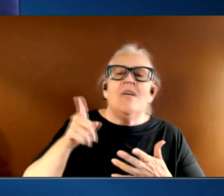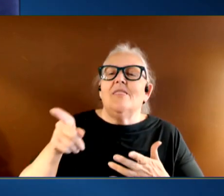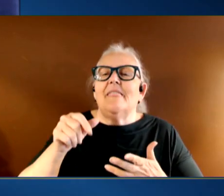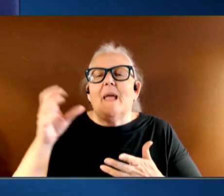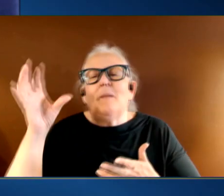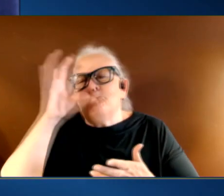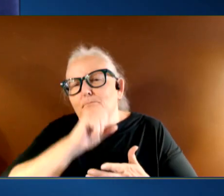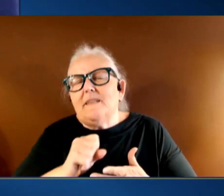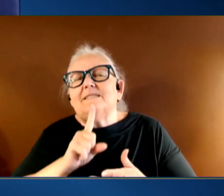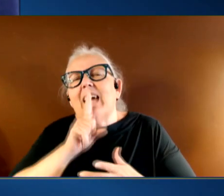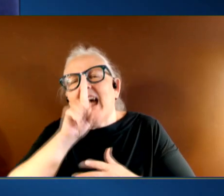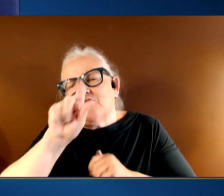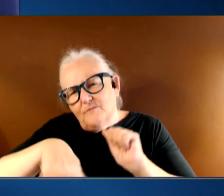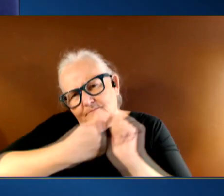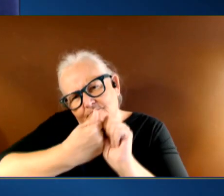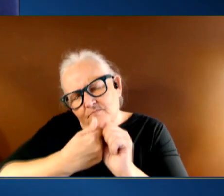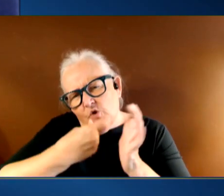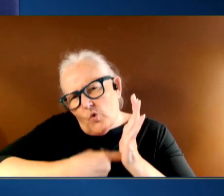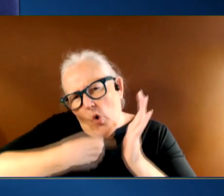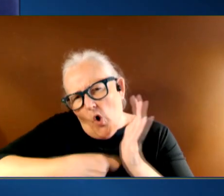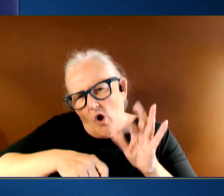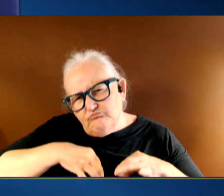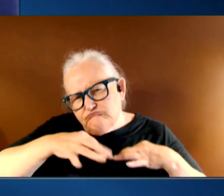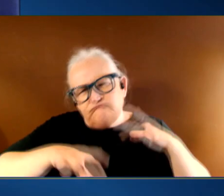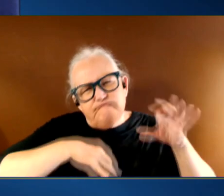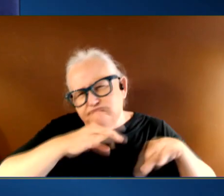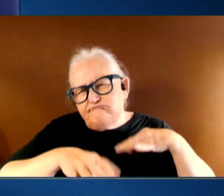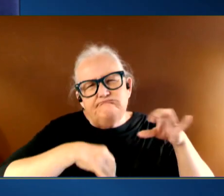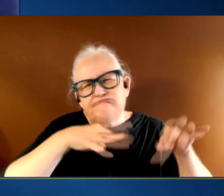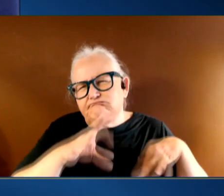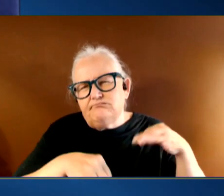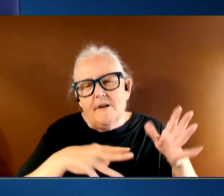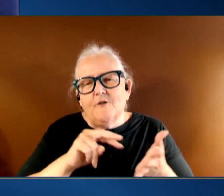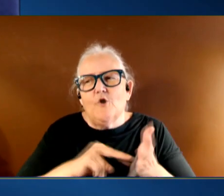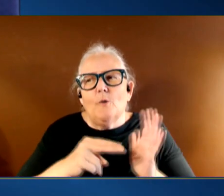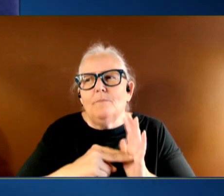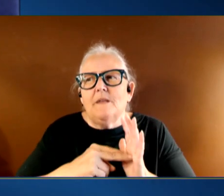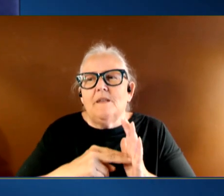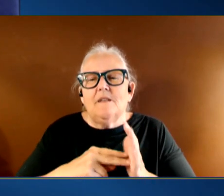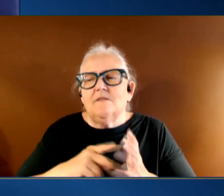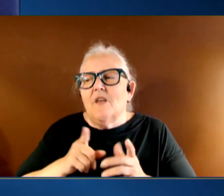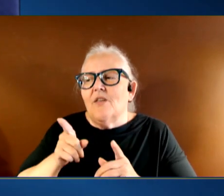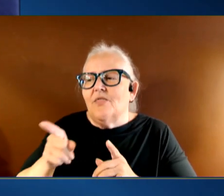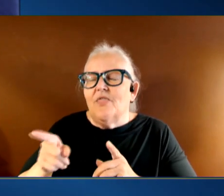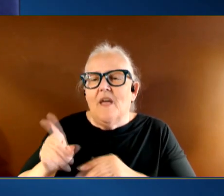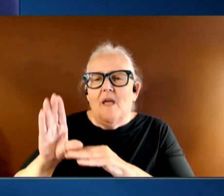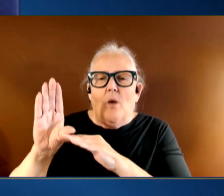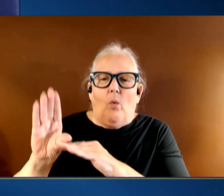it meant that the original price undervalued those treatments. So, what that means is that